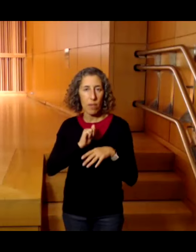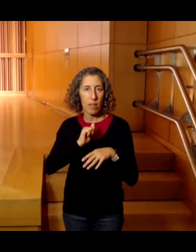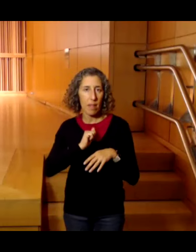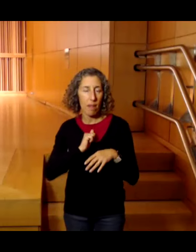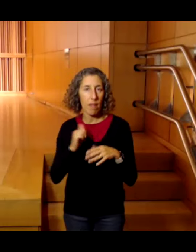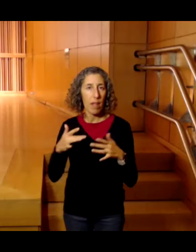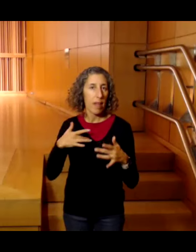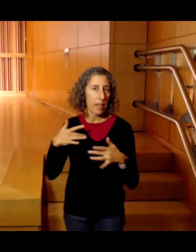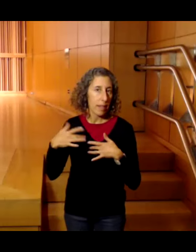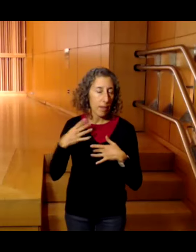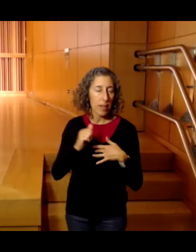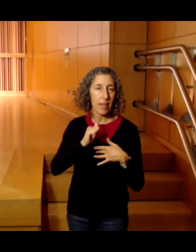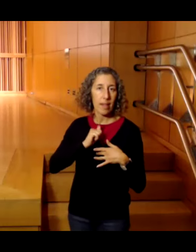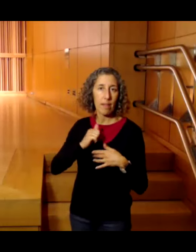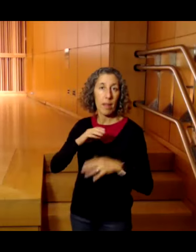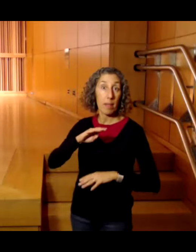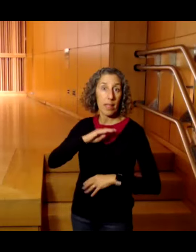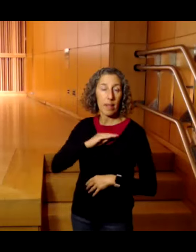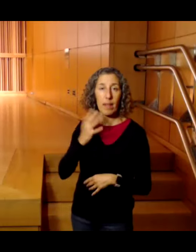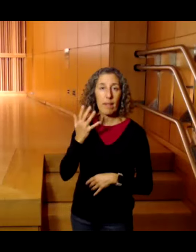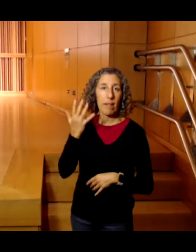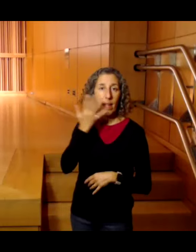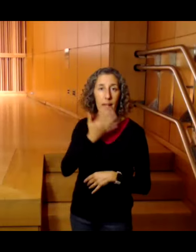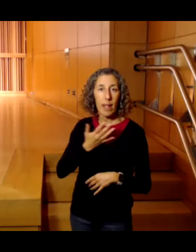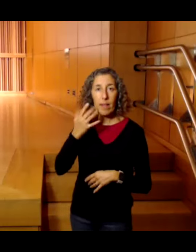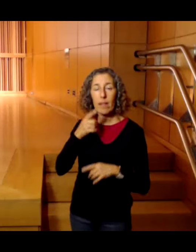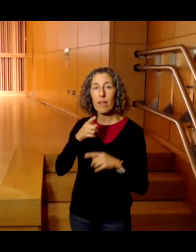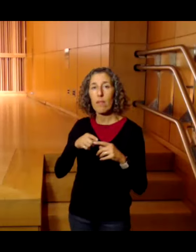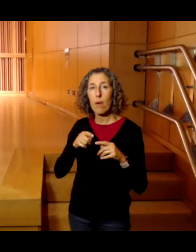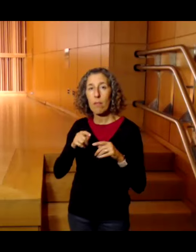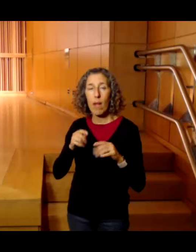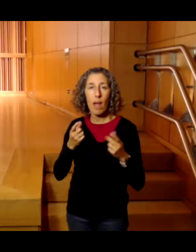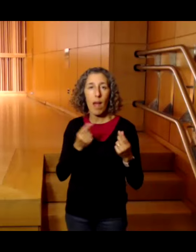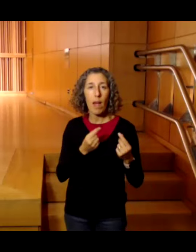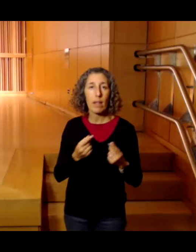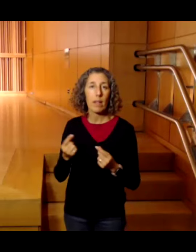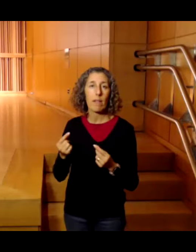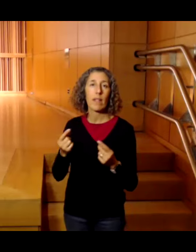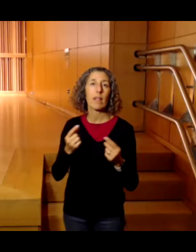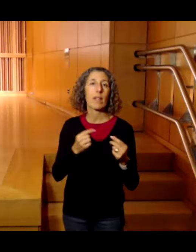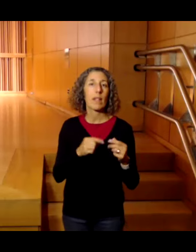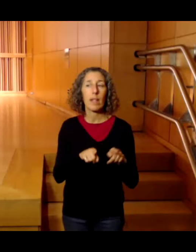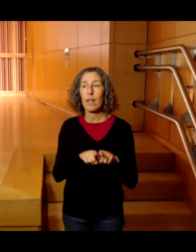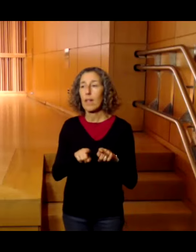pleasing basis for much of my activity as a left intellectual.